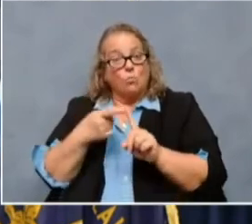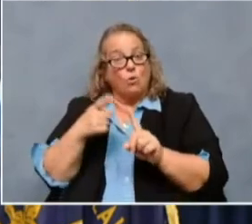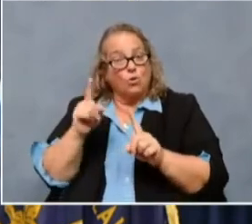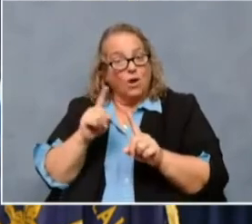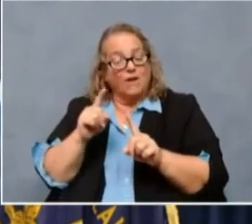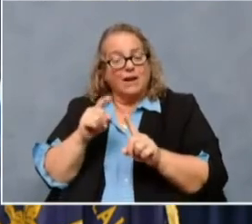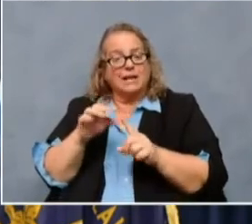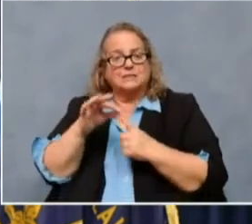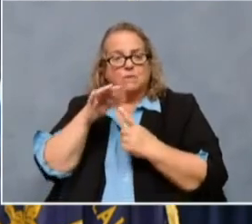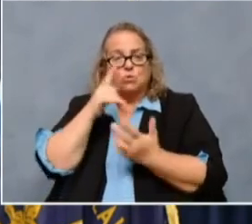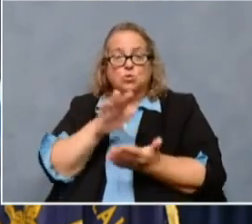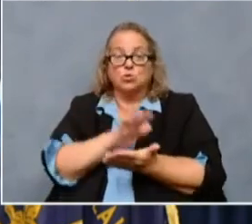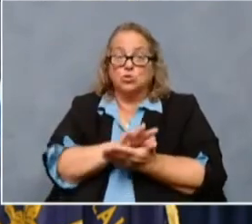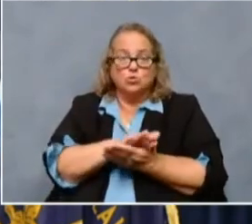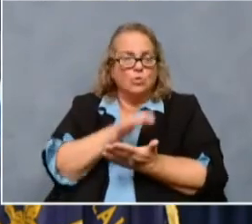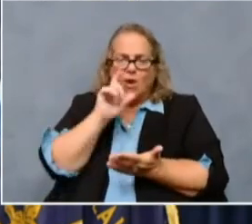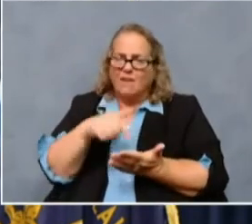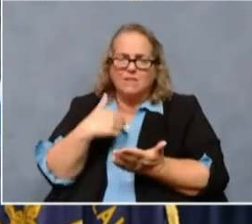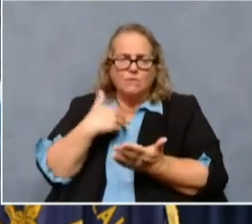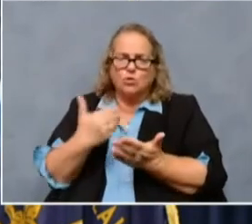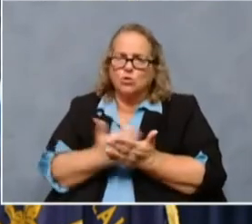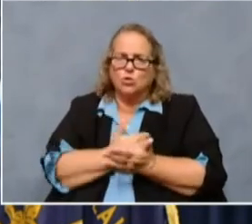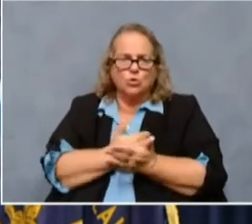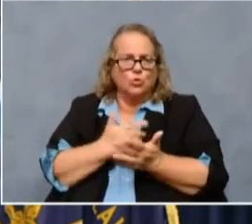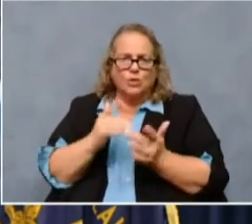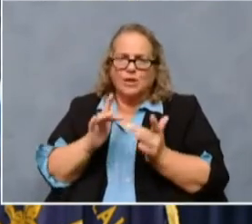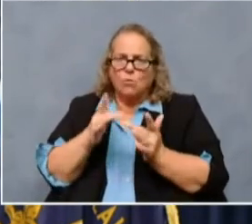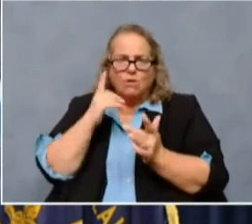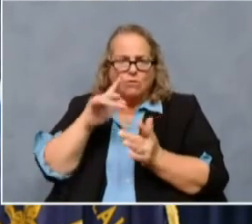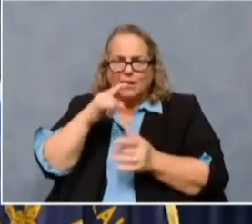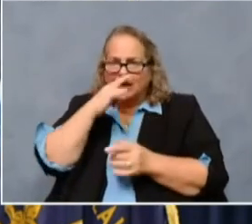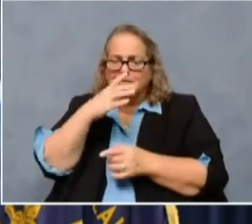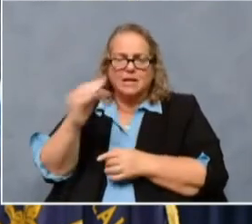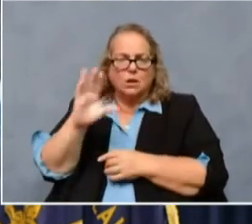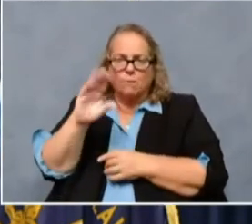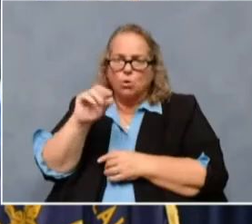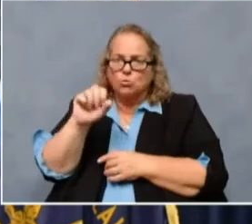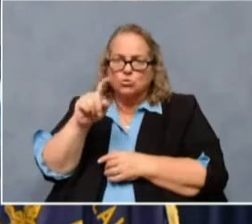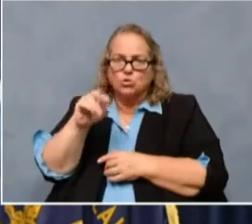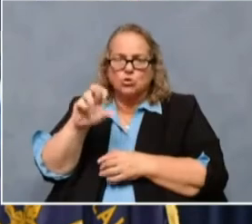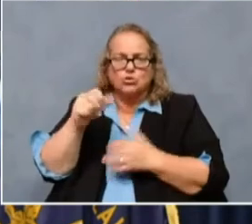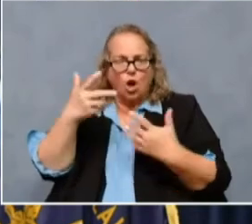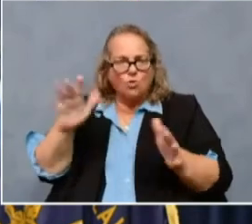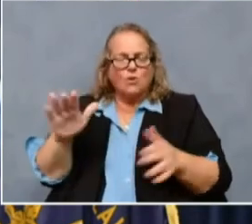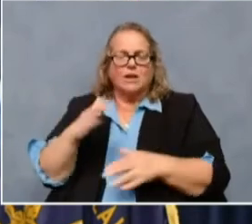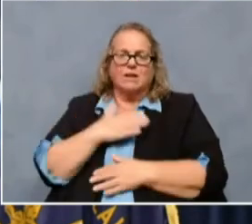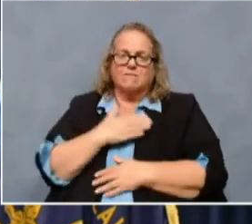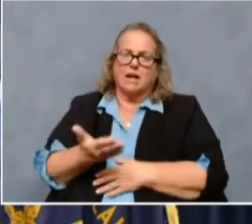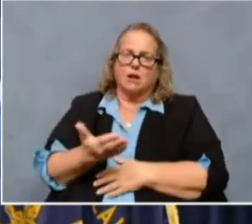new networks for kids or for boosters. It is already available in so many ways.